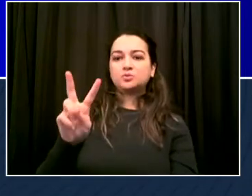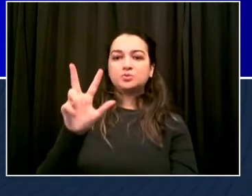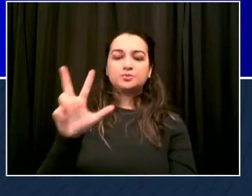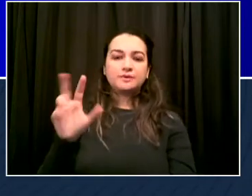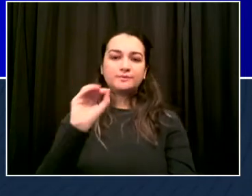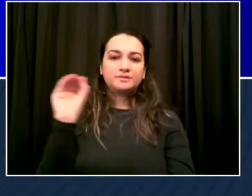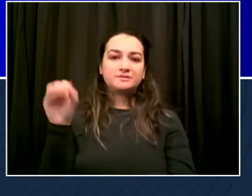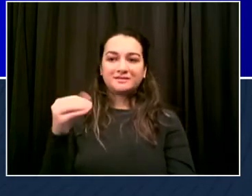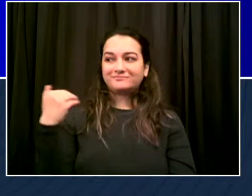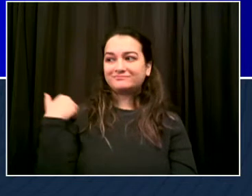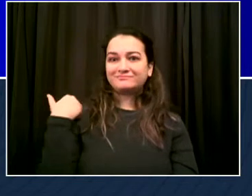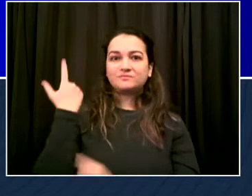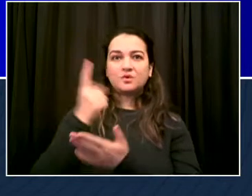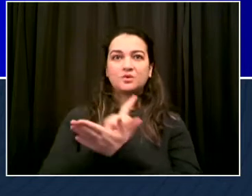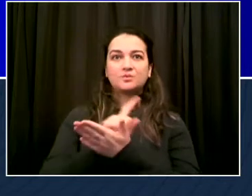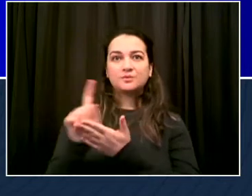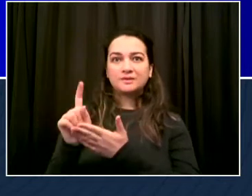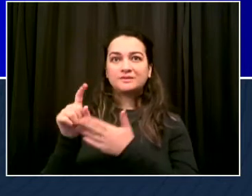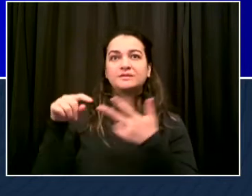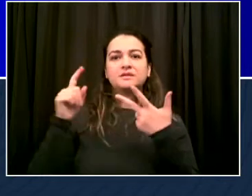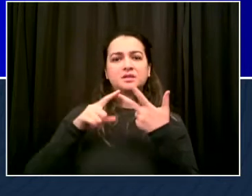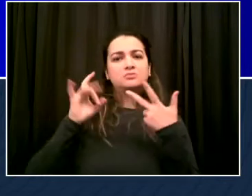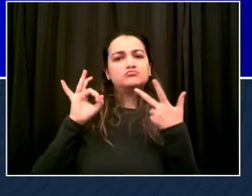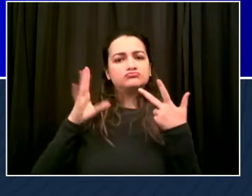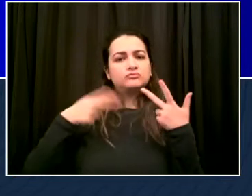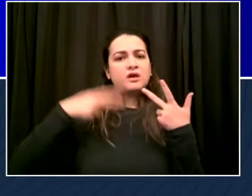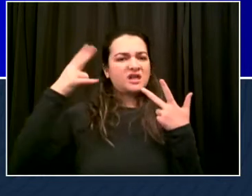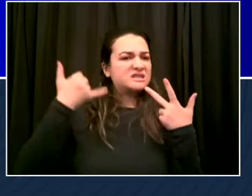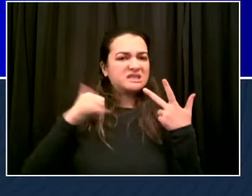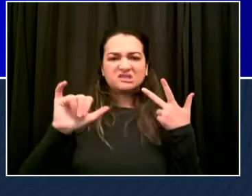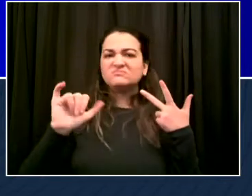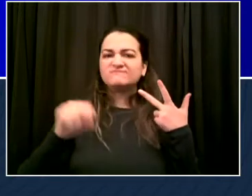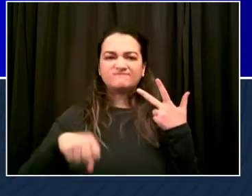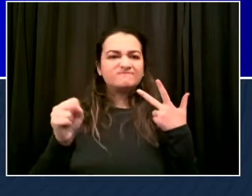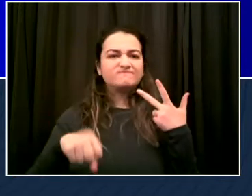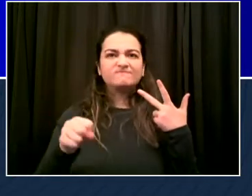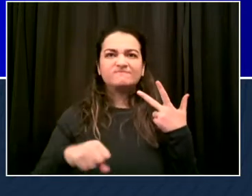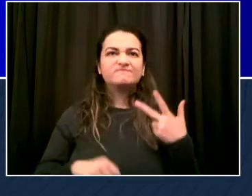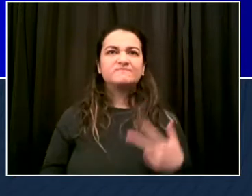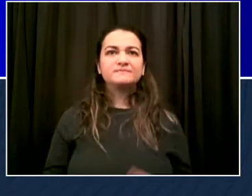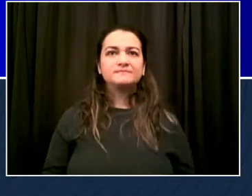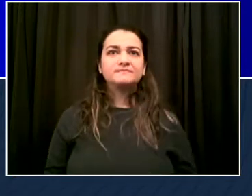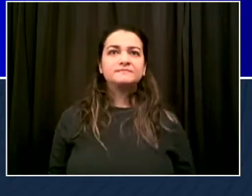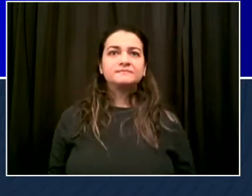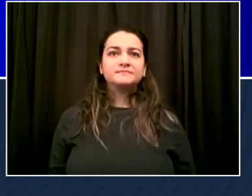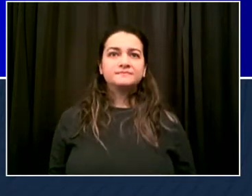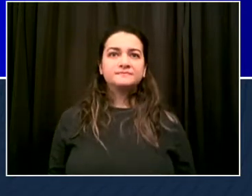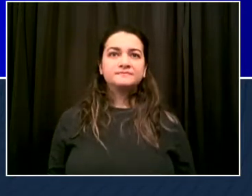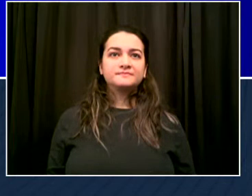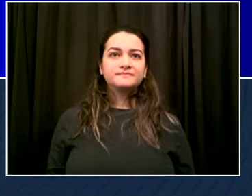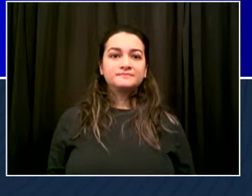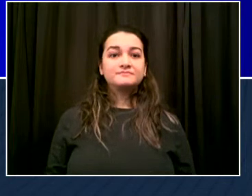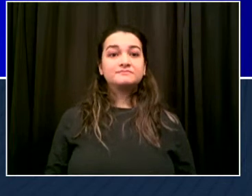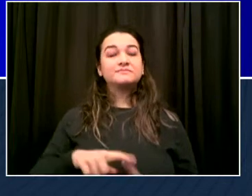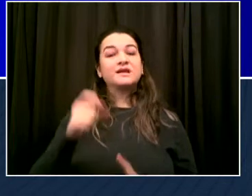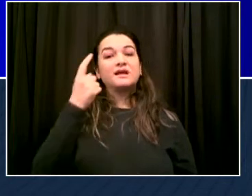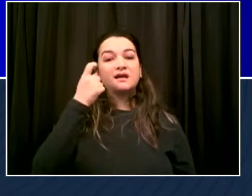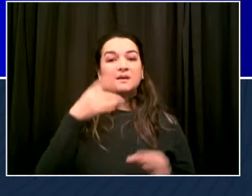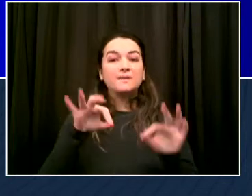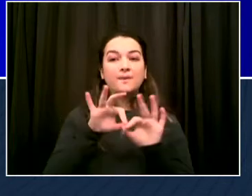HIGH EVERY INSGGE LPERSONON WE